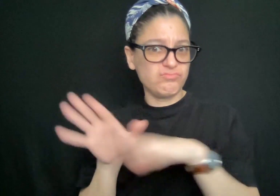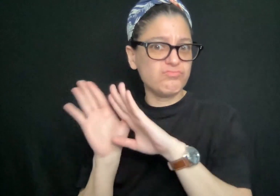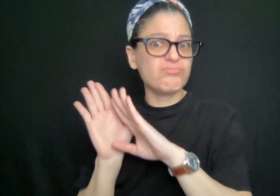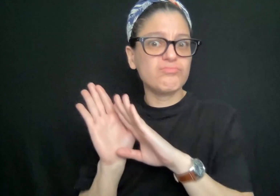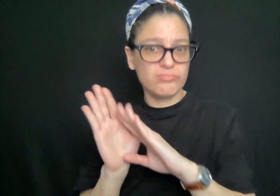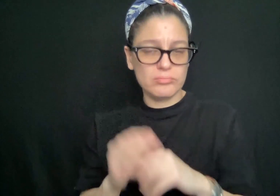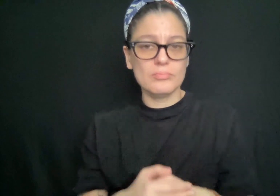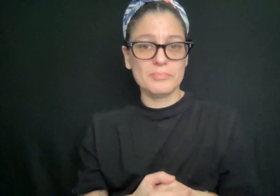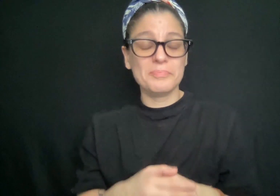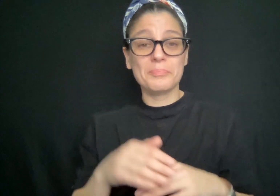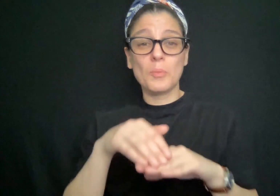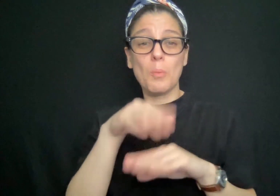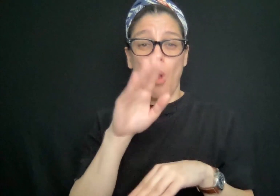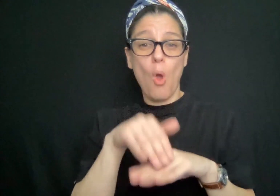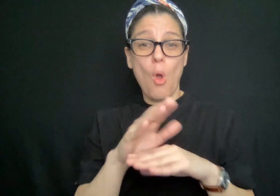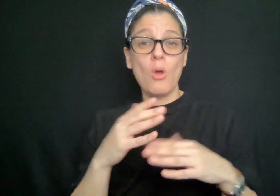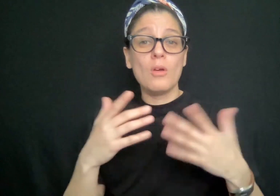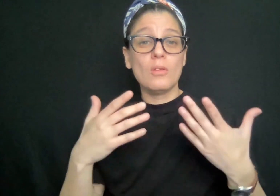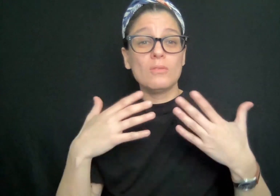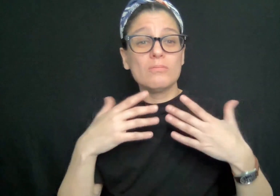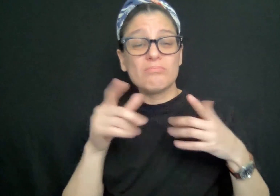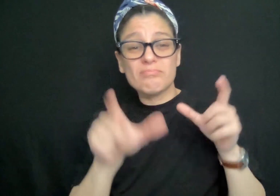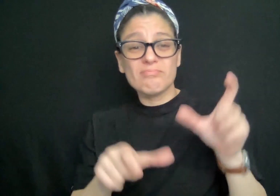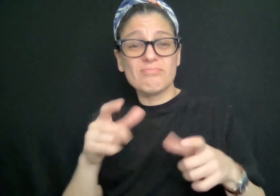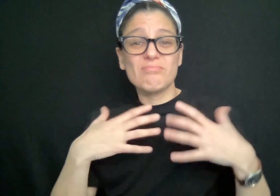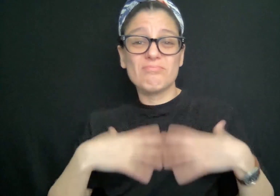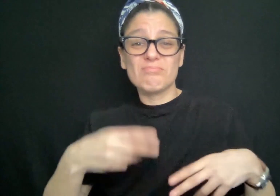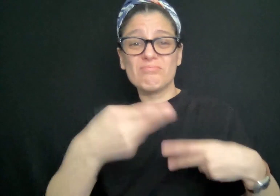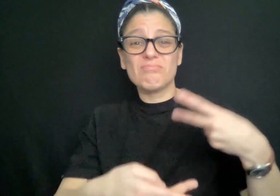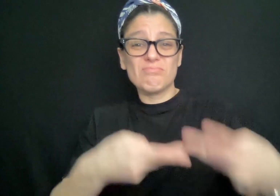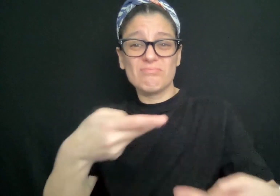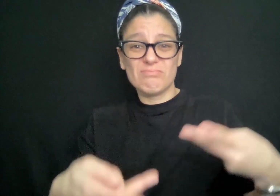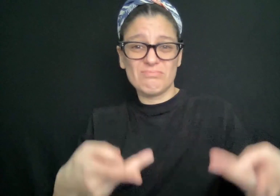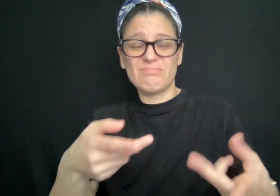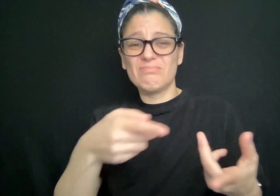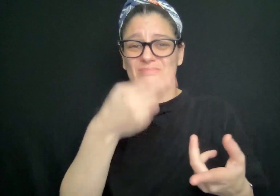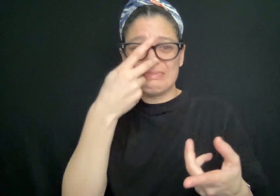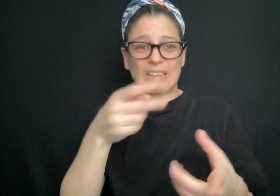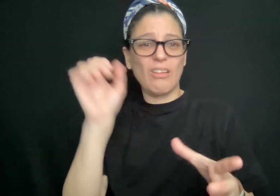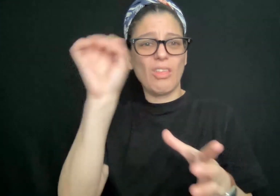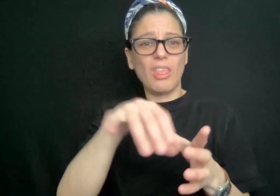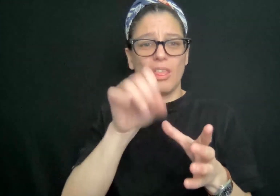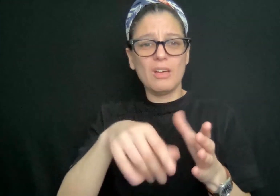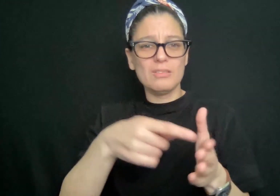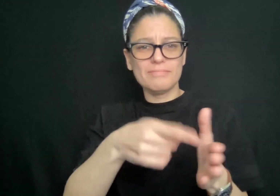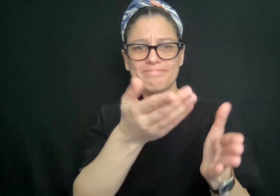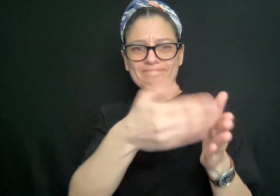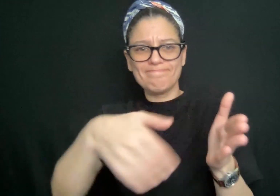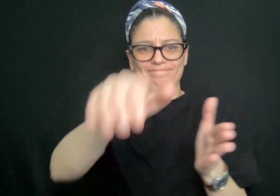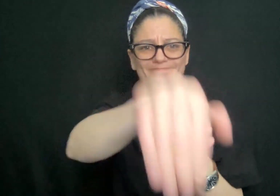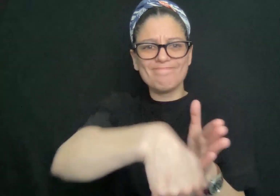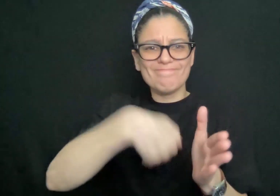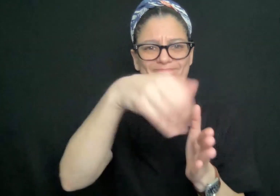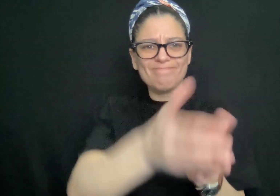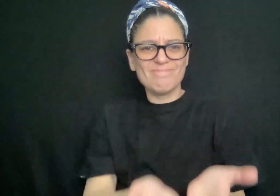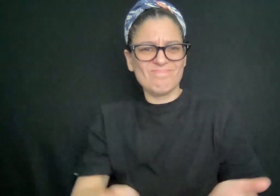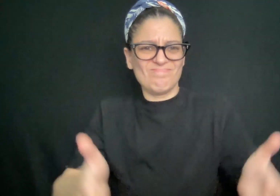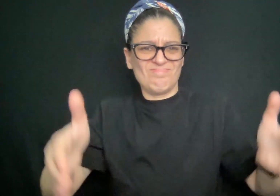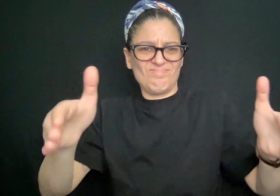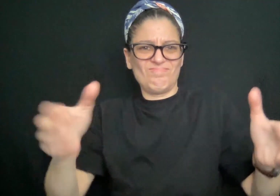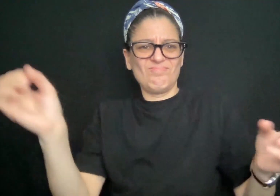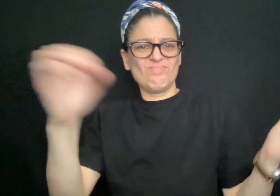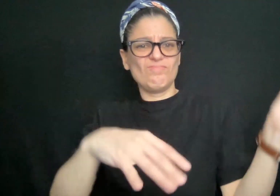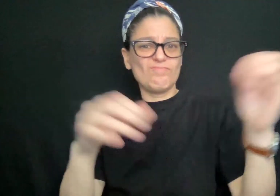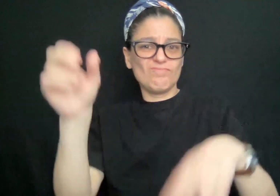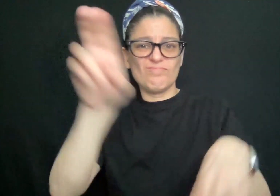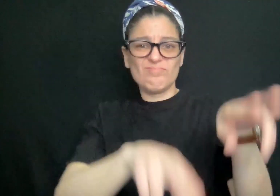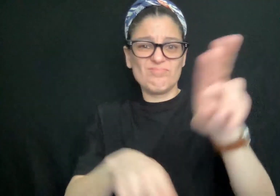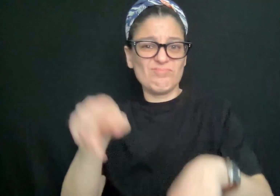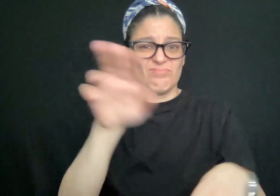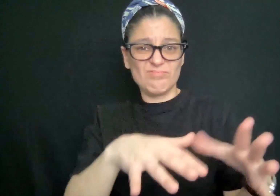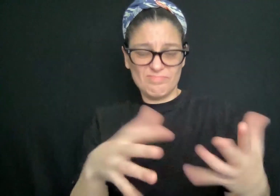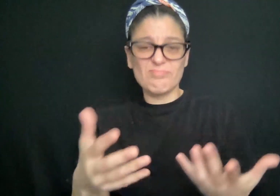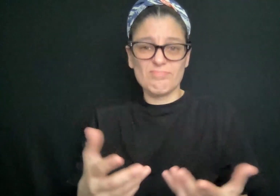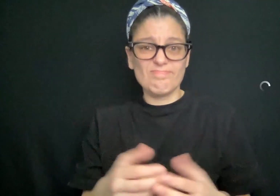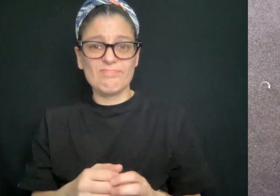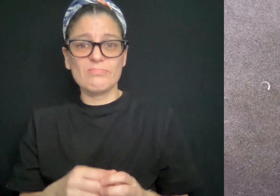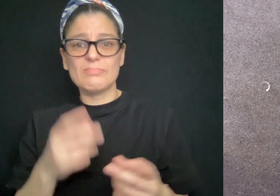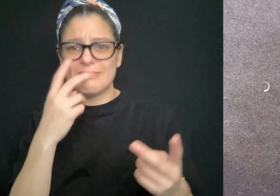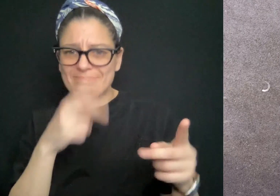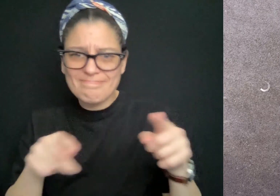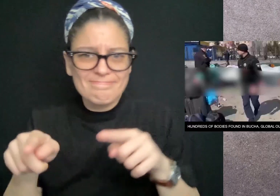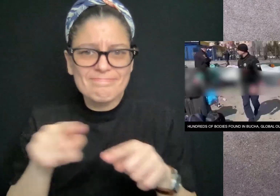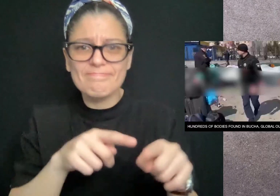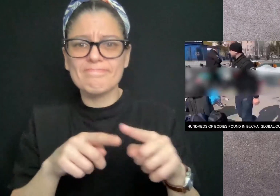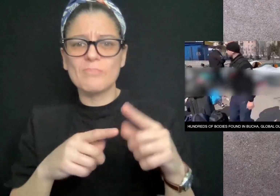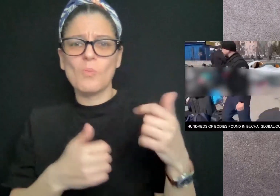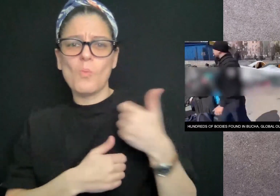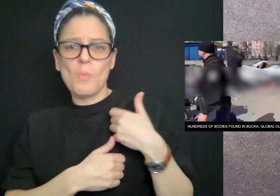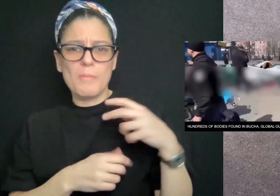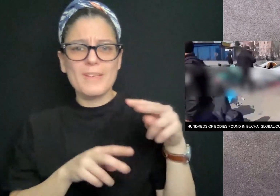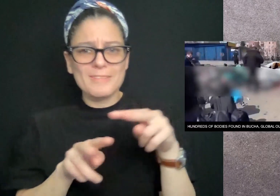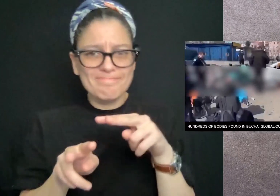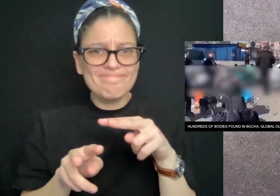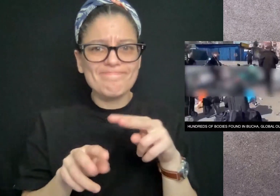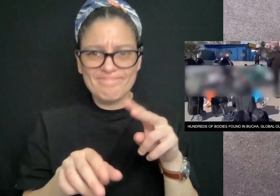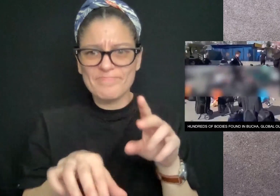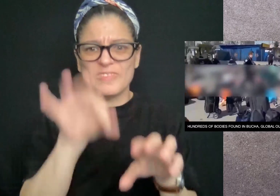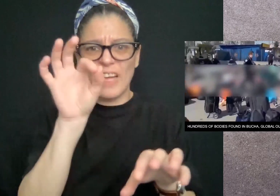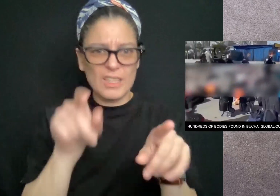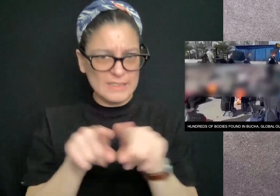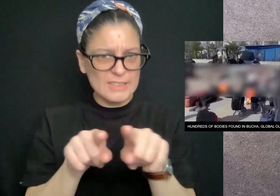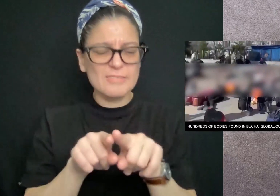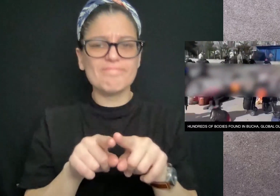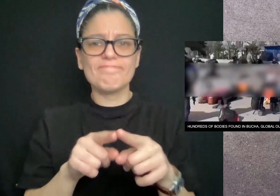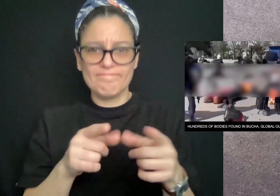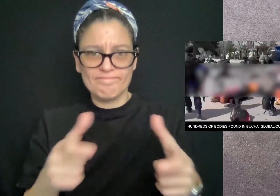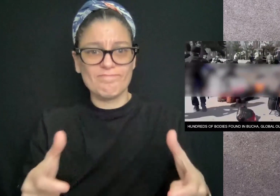when Russian troops left the town more bodies were found in a mass grave and official suspect